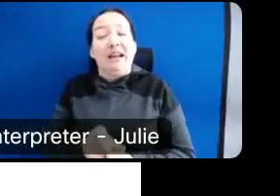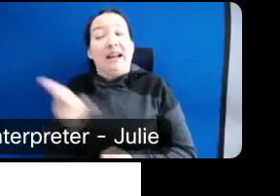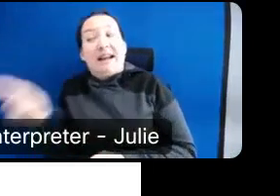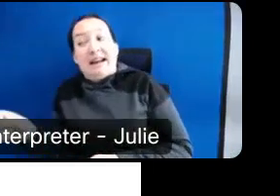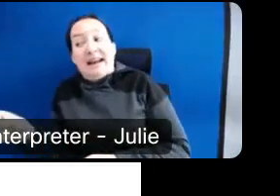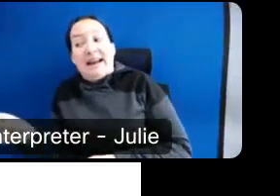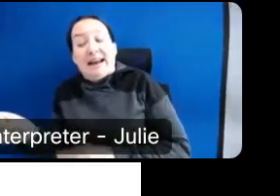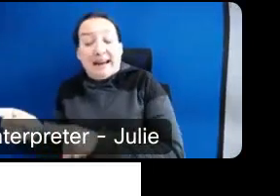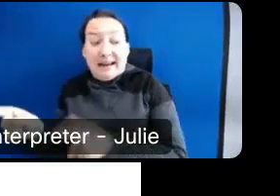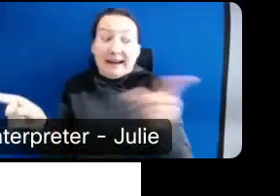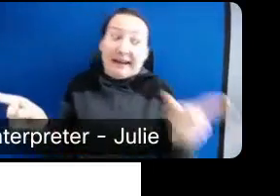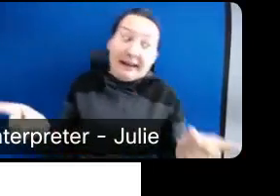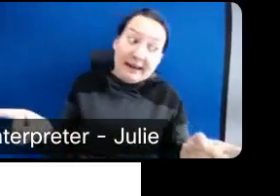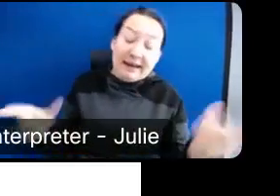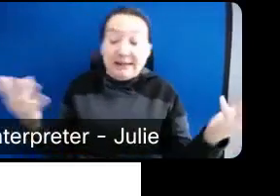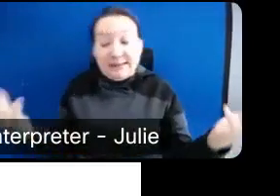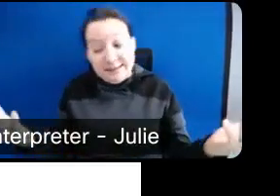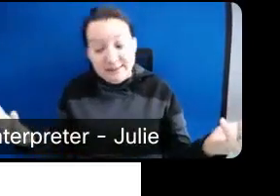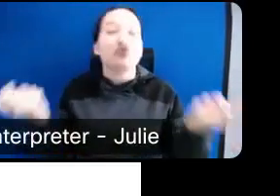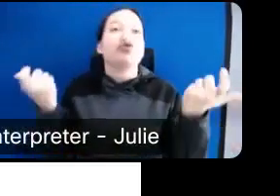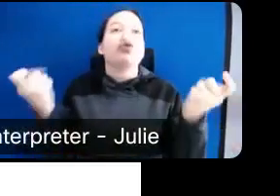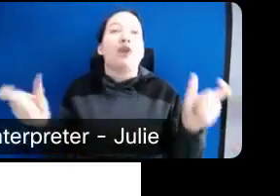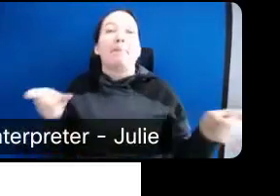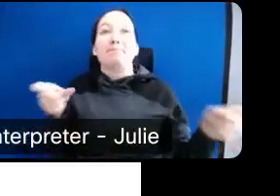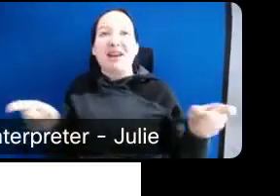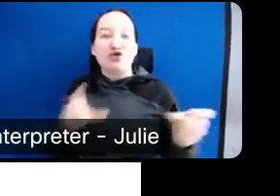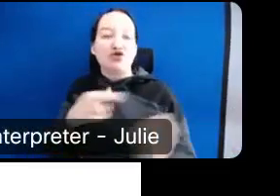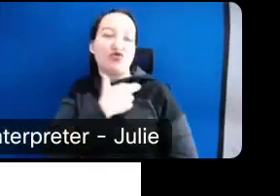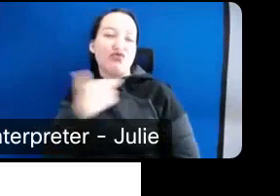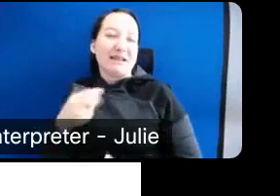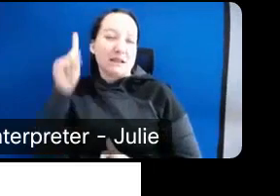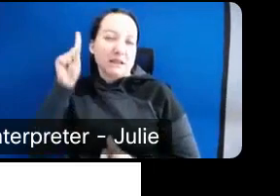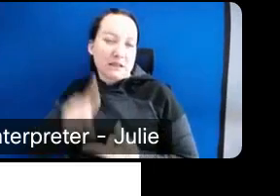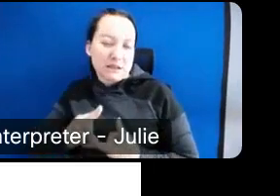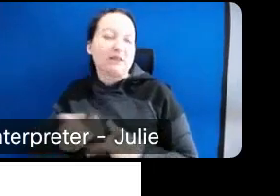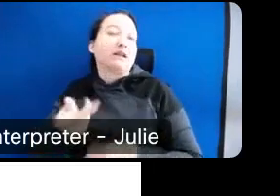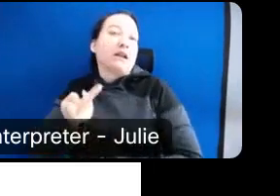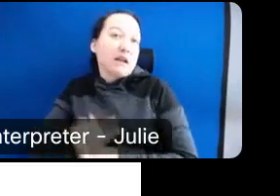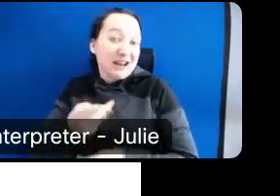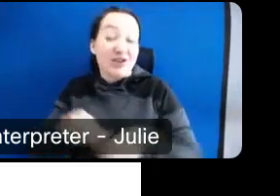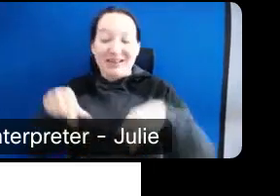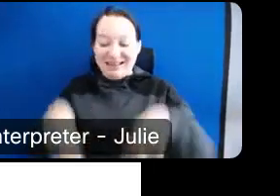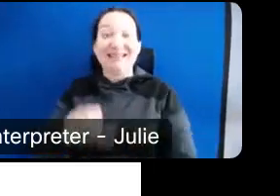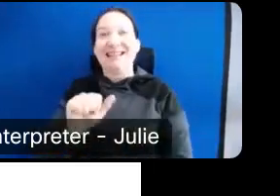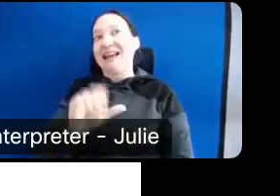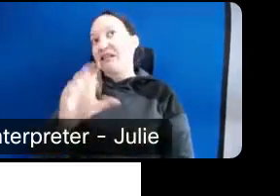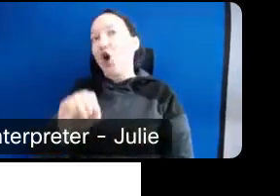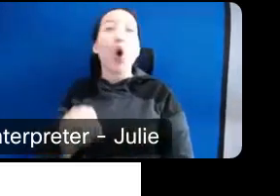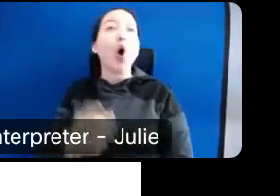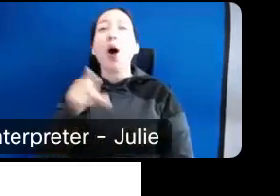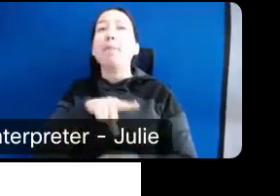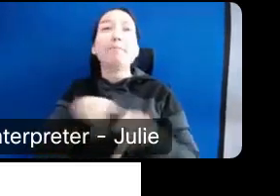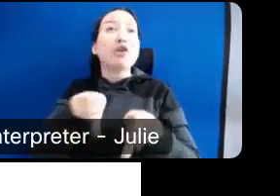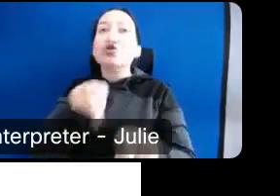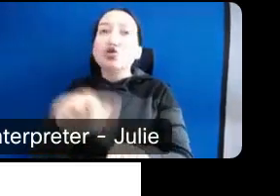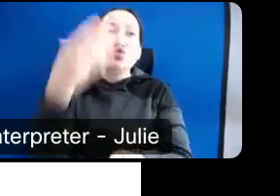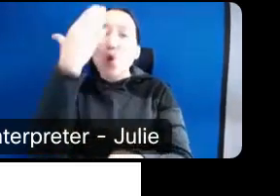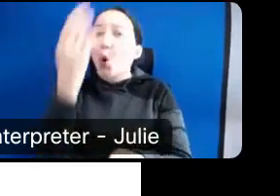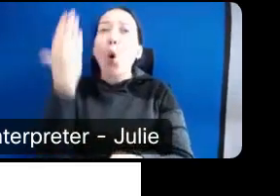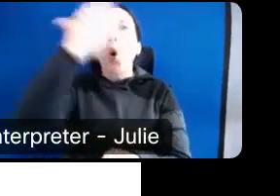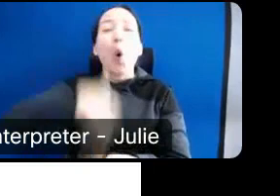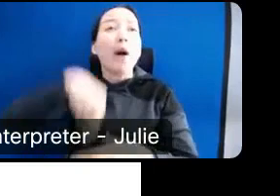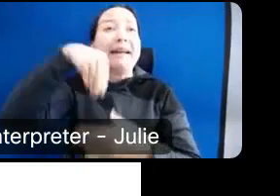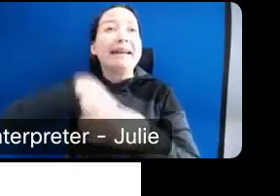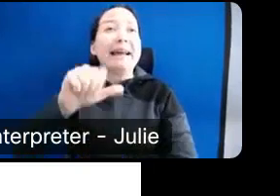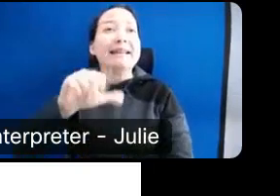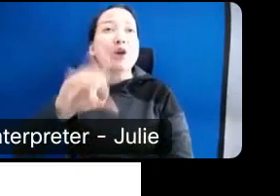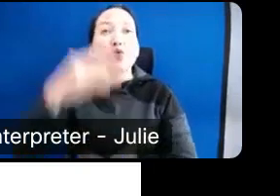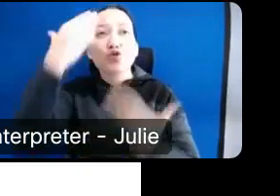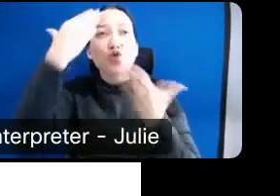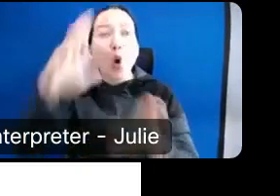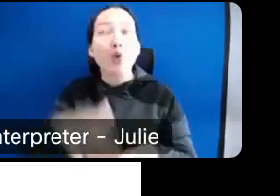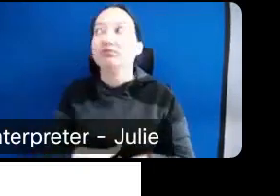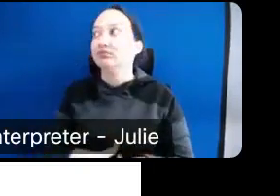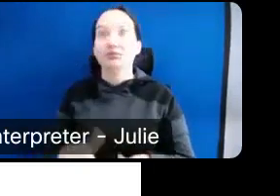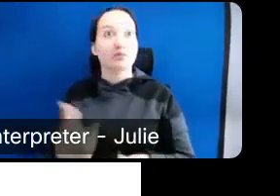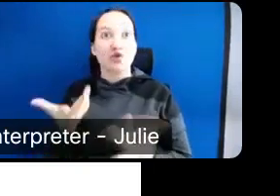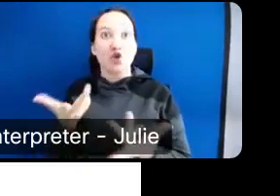What we're going to do is we're going to try to manage your risk in your care in this, but you won't even know that you're in the ACL. No, absolutely not. And we wouldn't want them to.